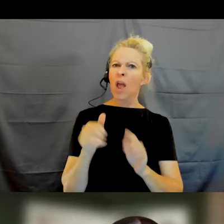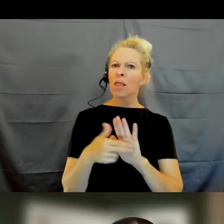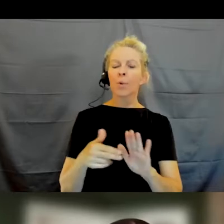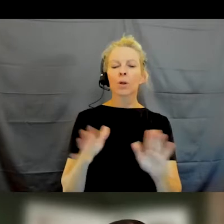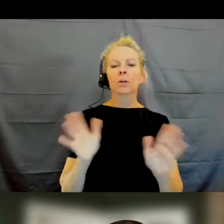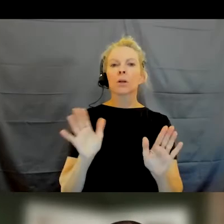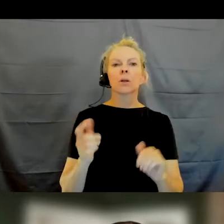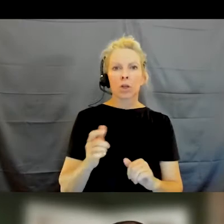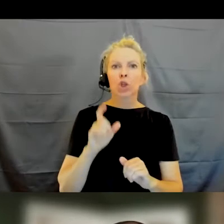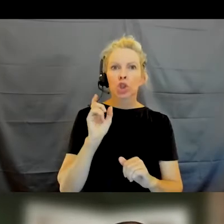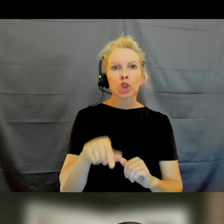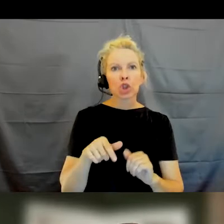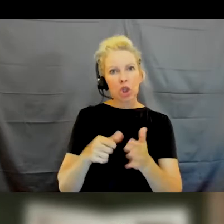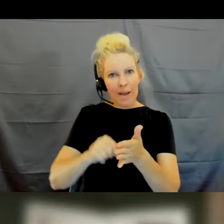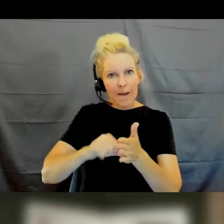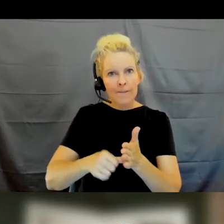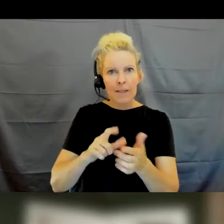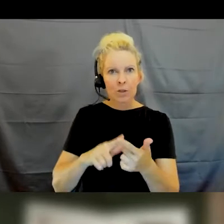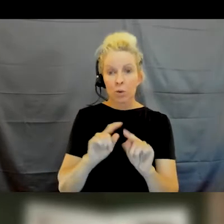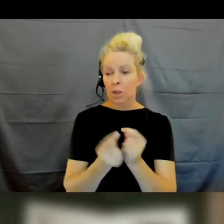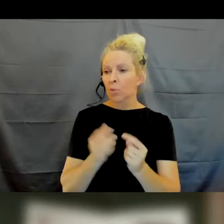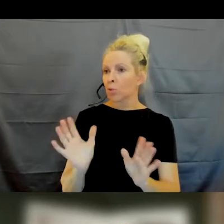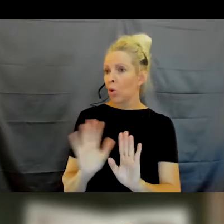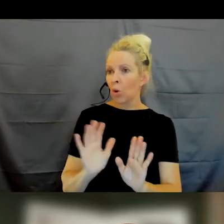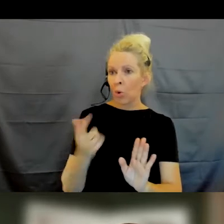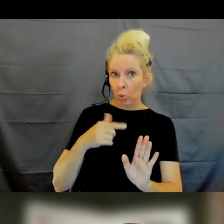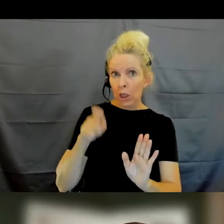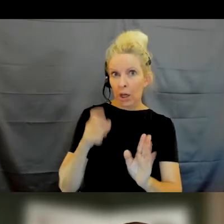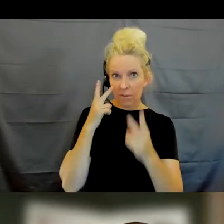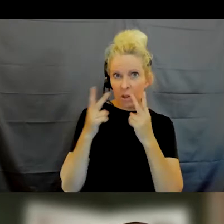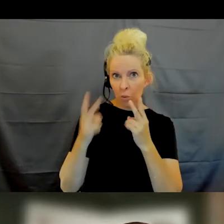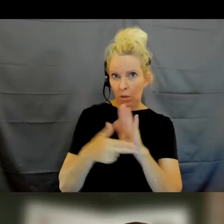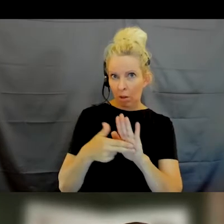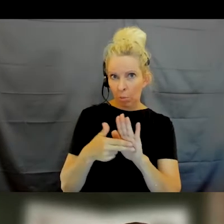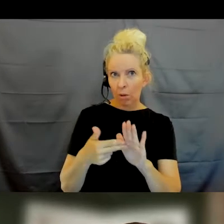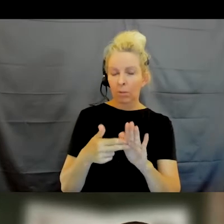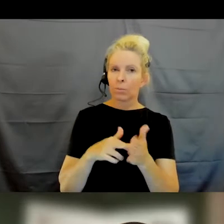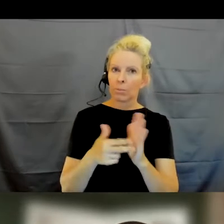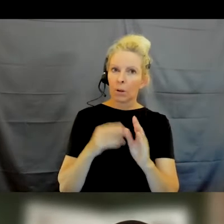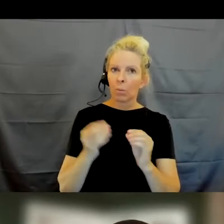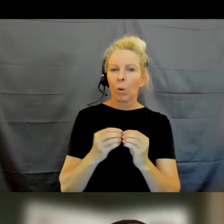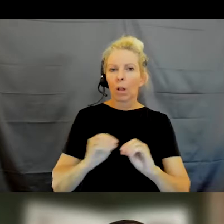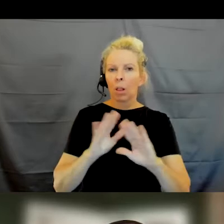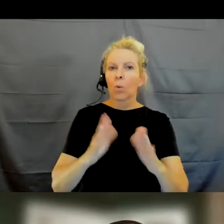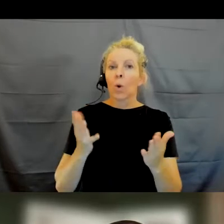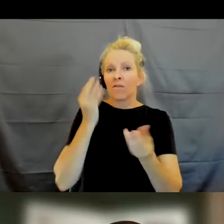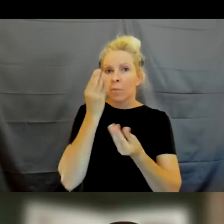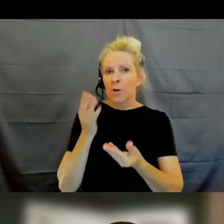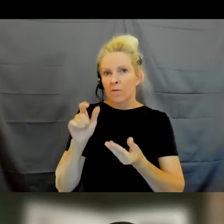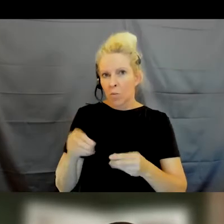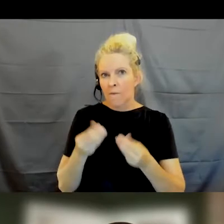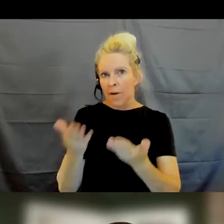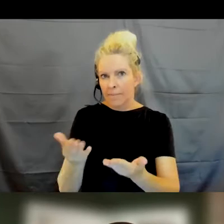easier for everybody to use and understand what information I am having to give. Okay. Wonderful.